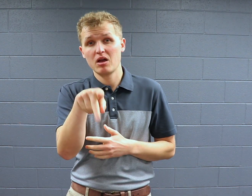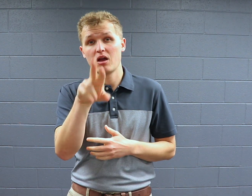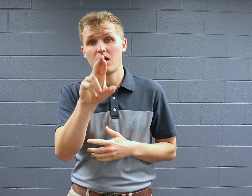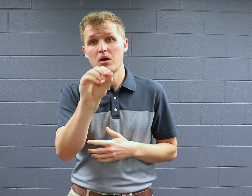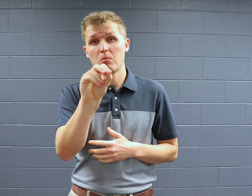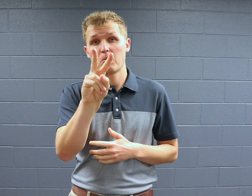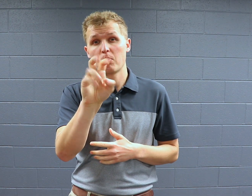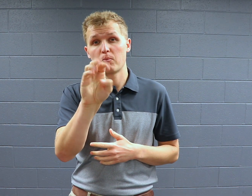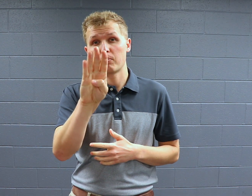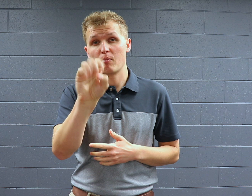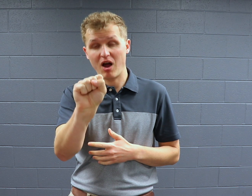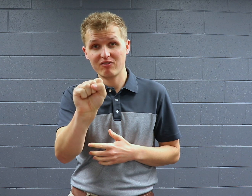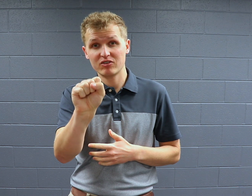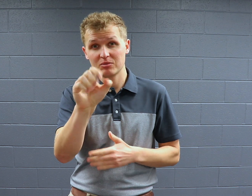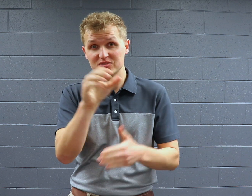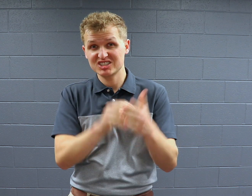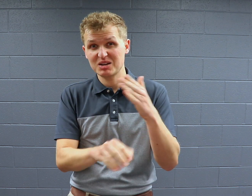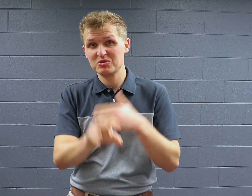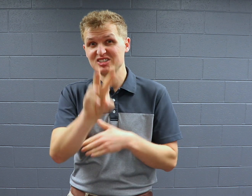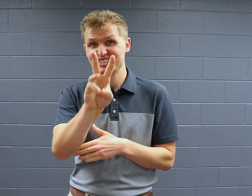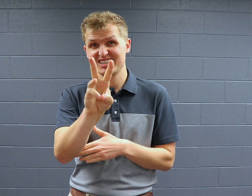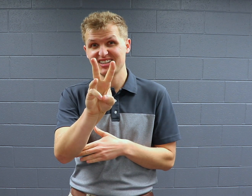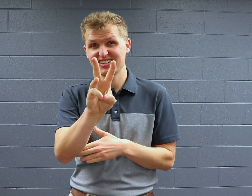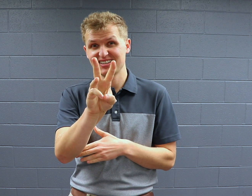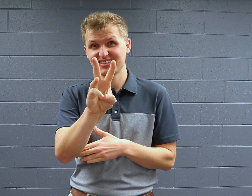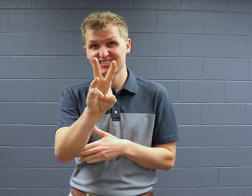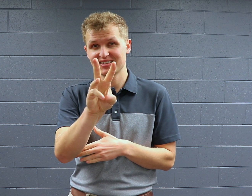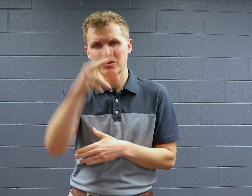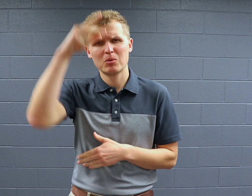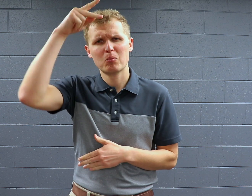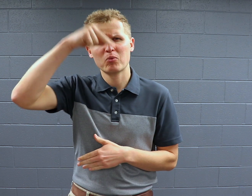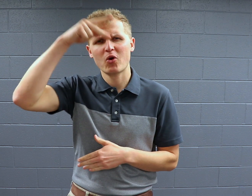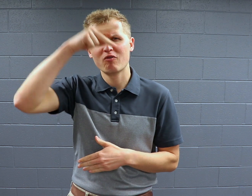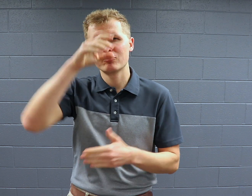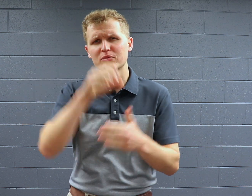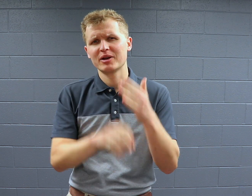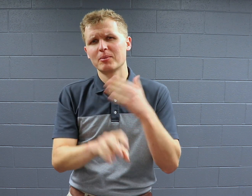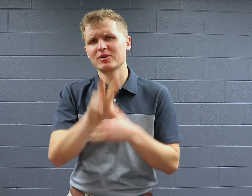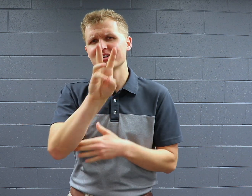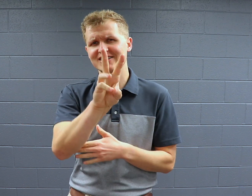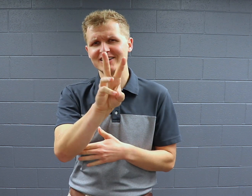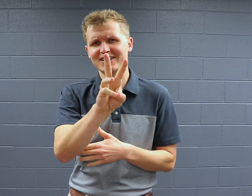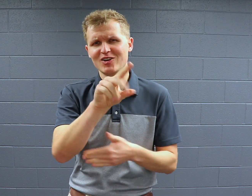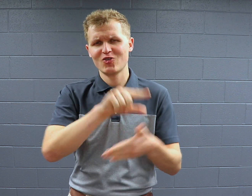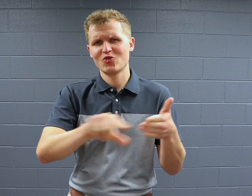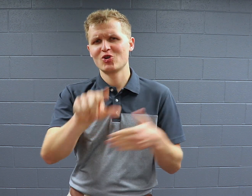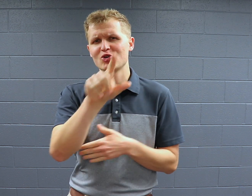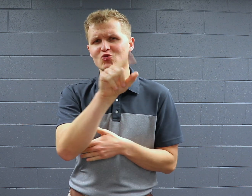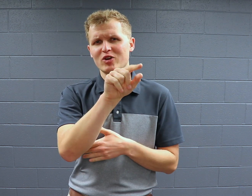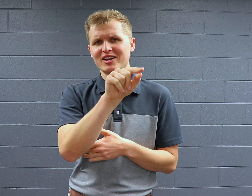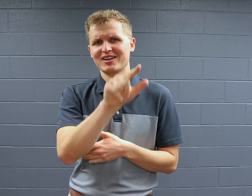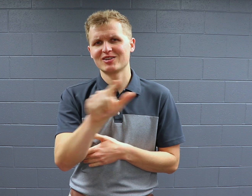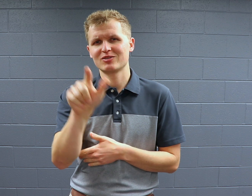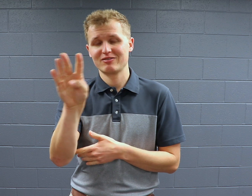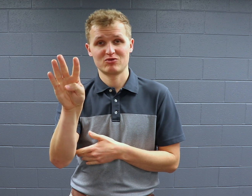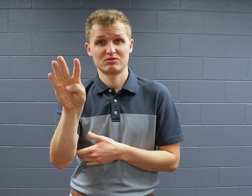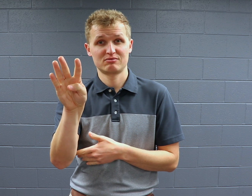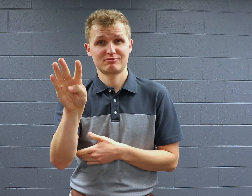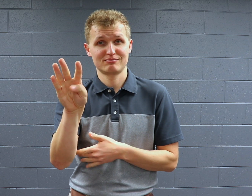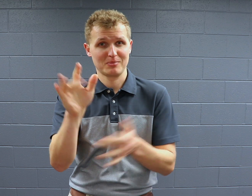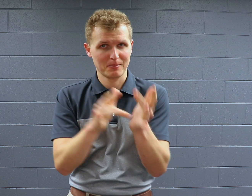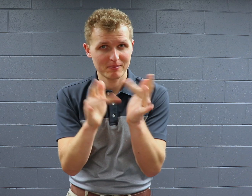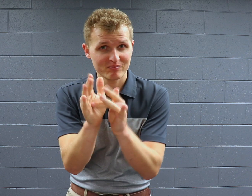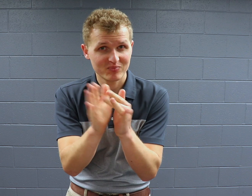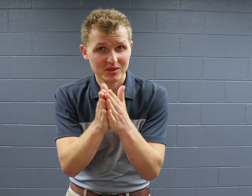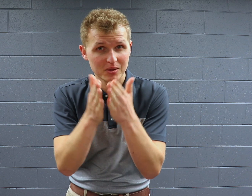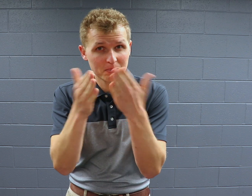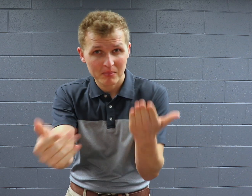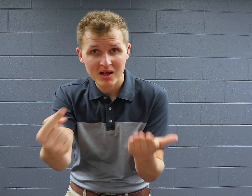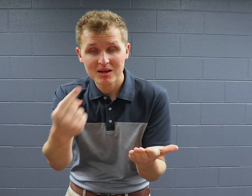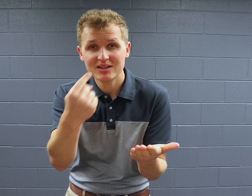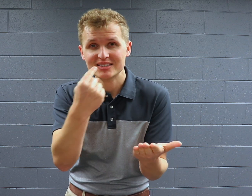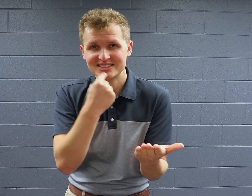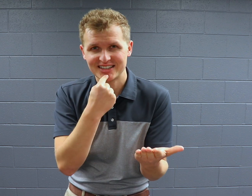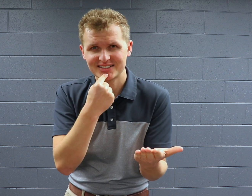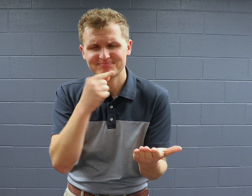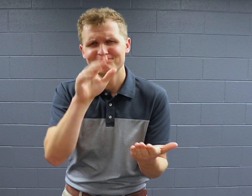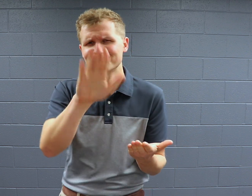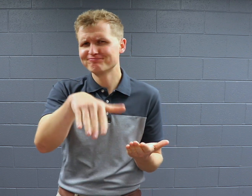Proverbs 6:20-24 The Bible says,